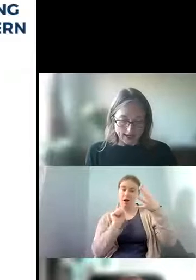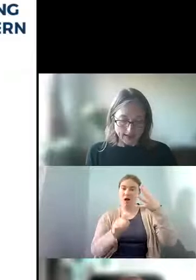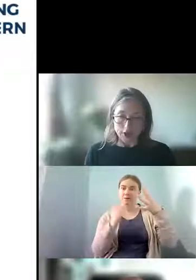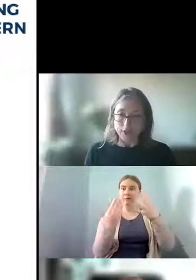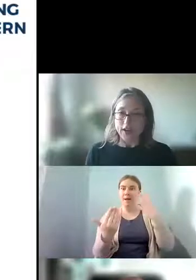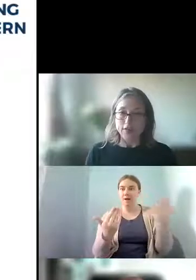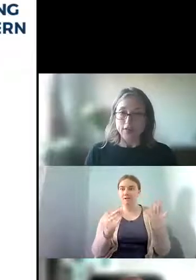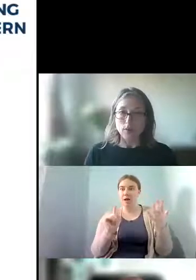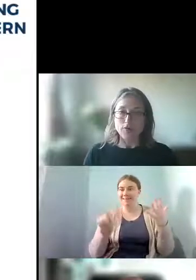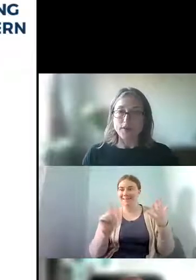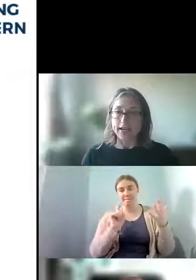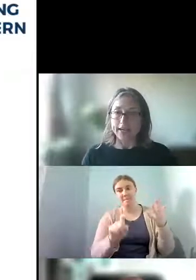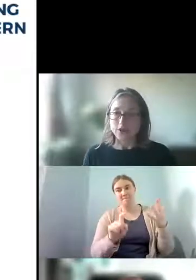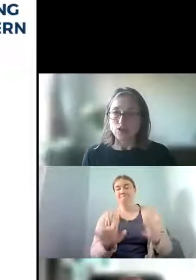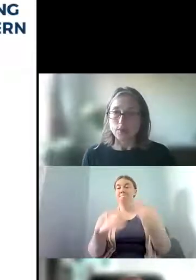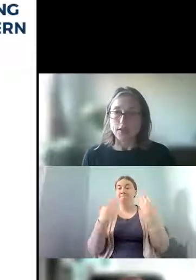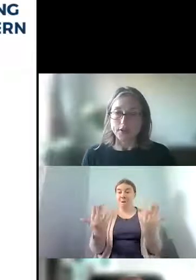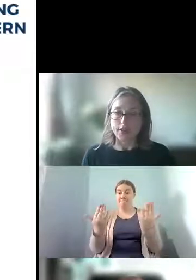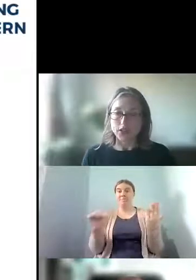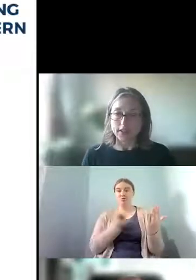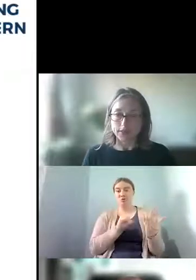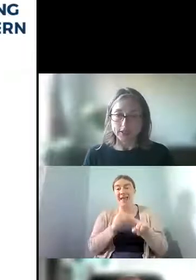so if you have any problems with that again just drop us a note in the chat and we can